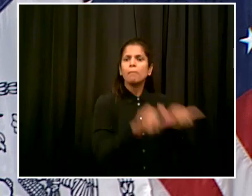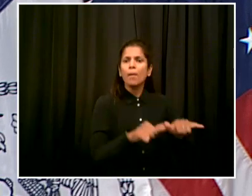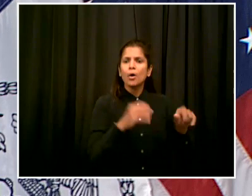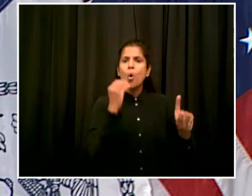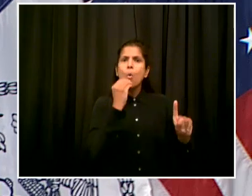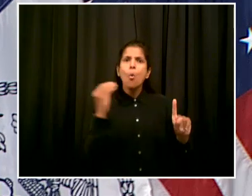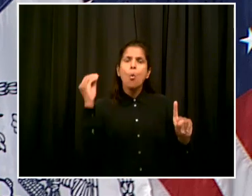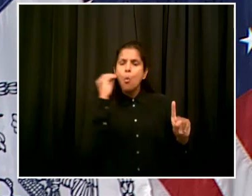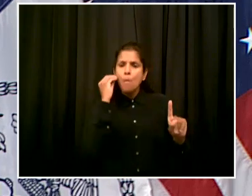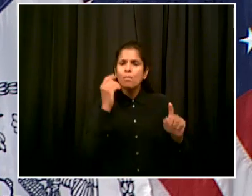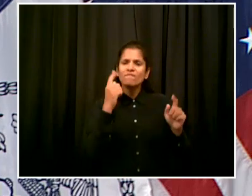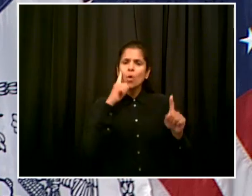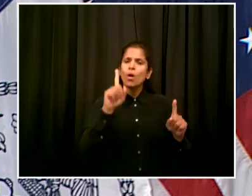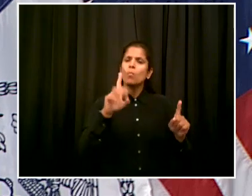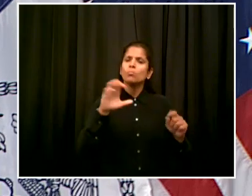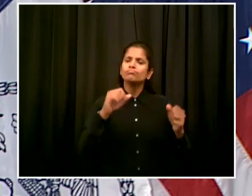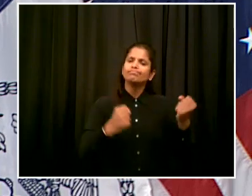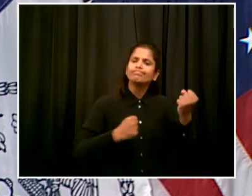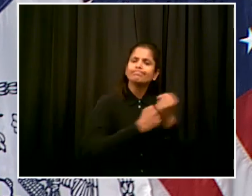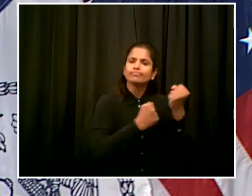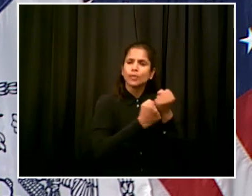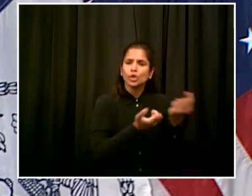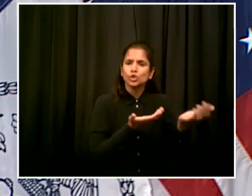HOTELS FOR